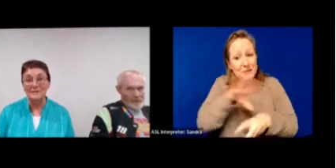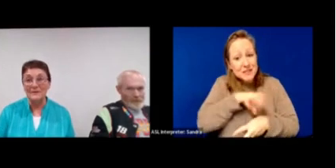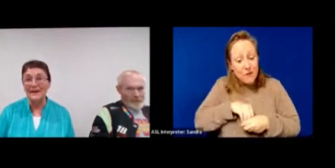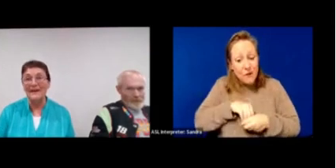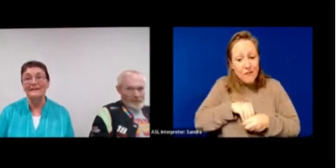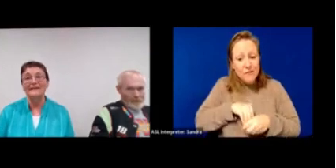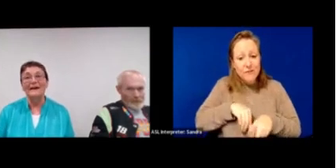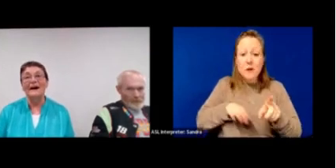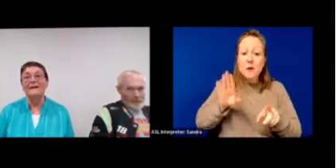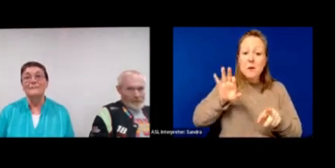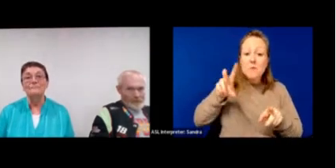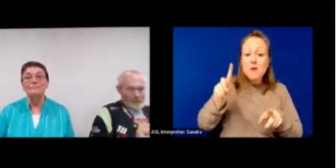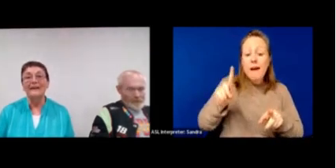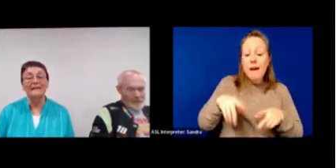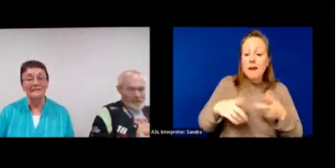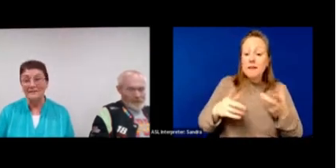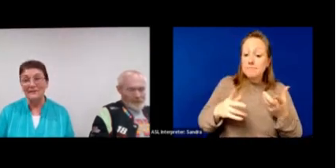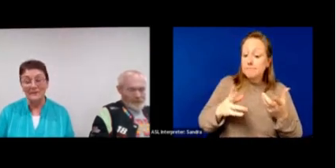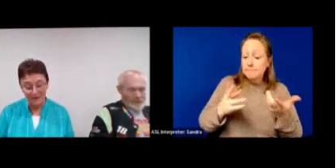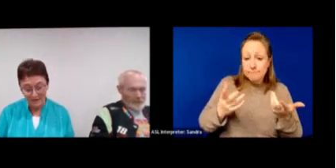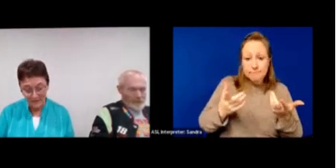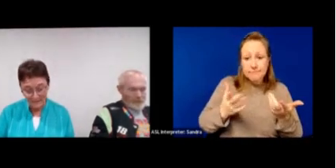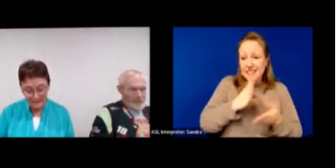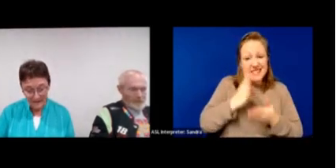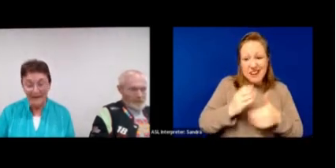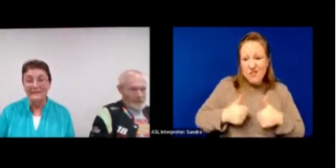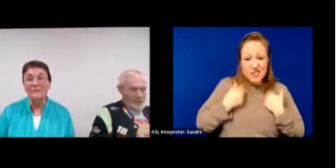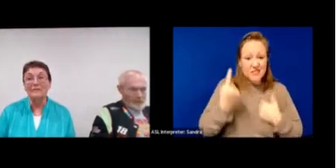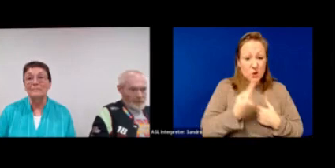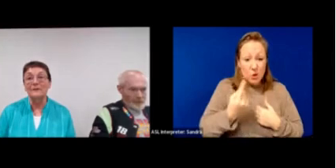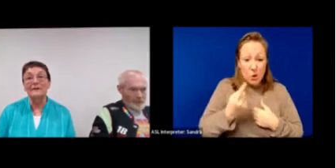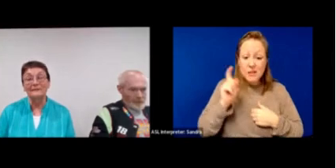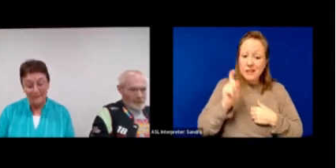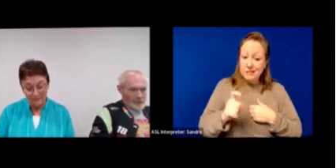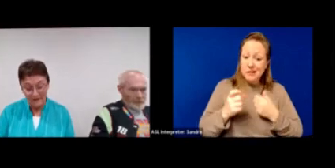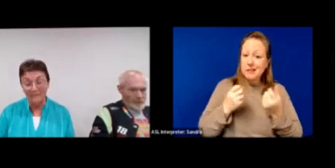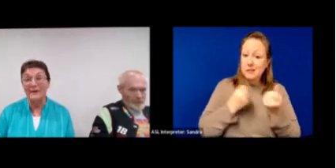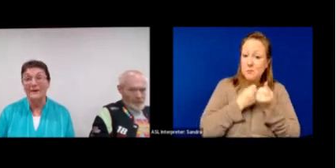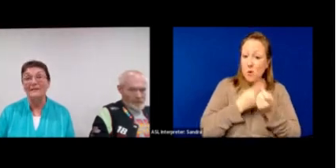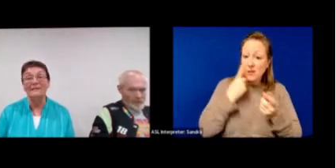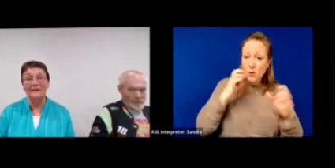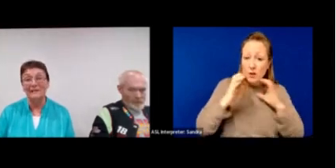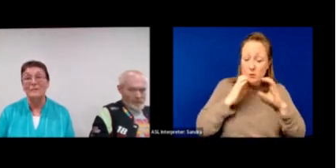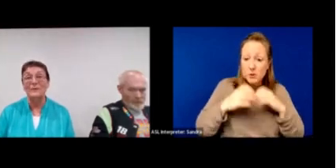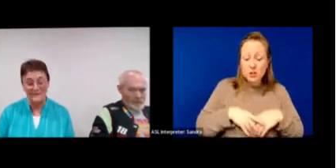communicate. He's never lived on his own. And this was a big leap for his parents and his support